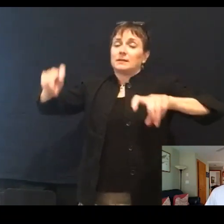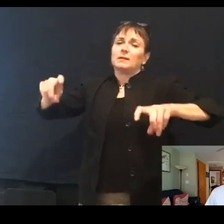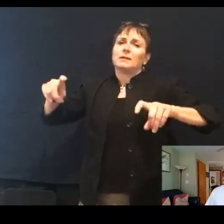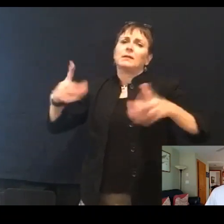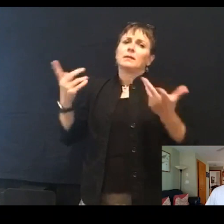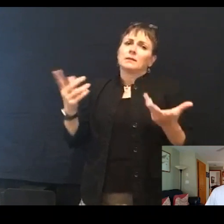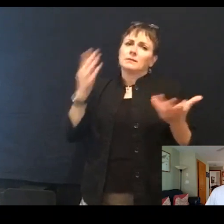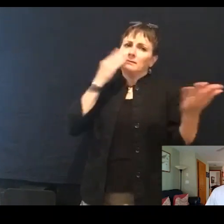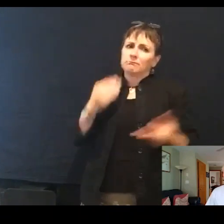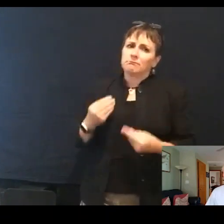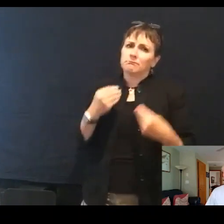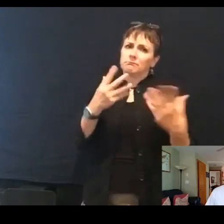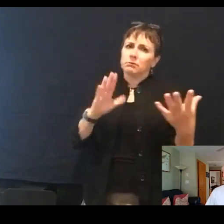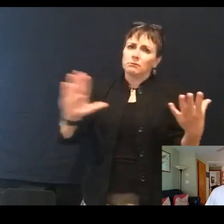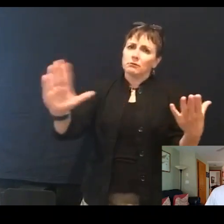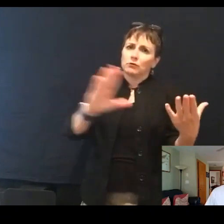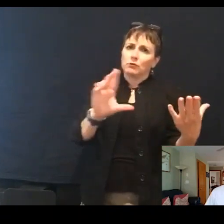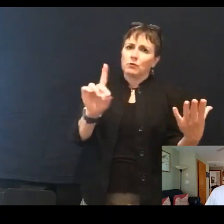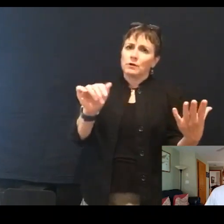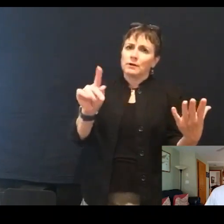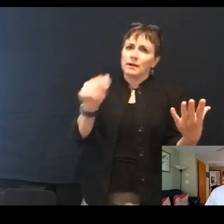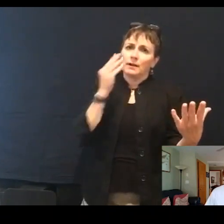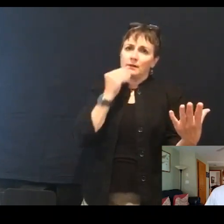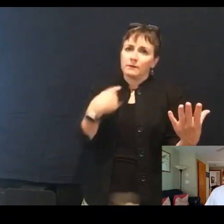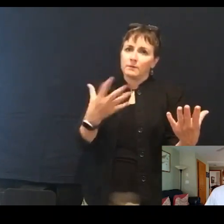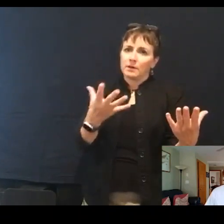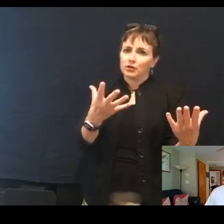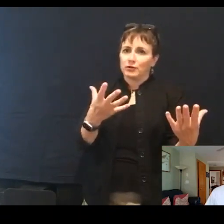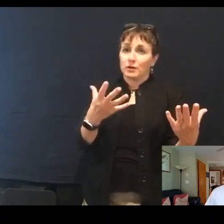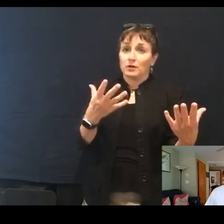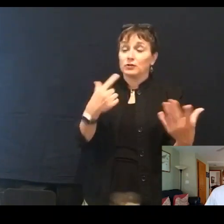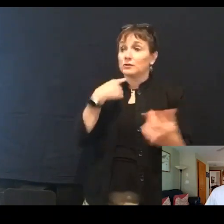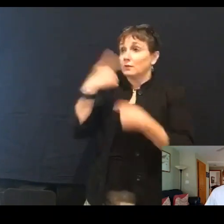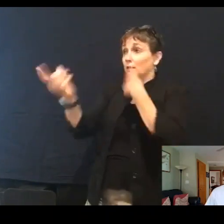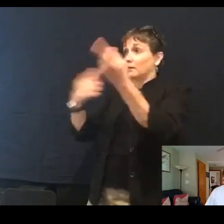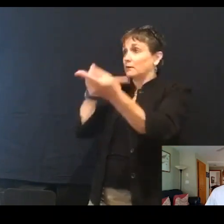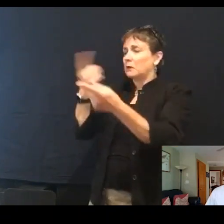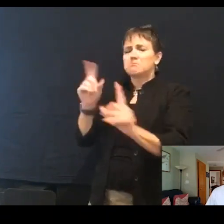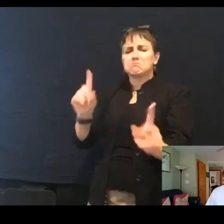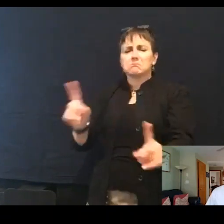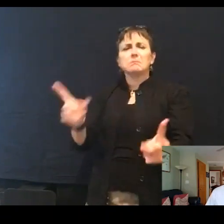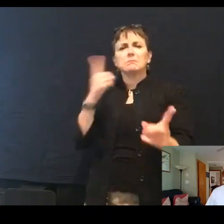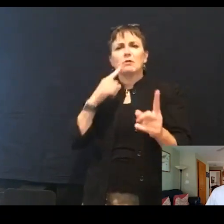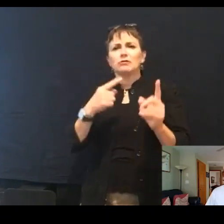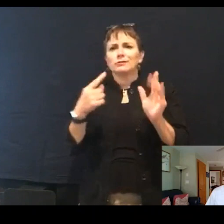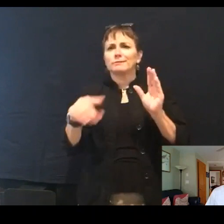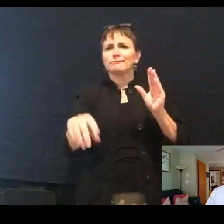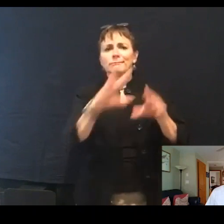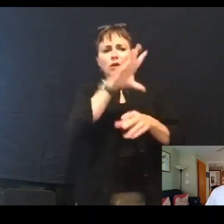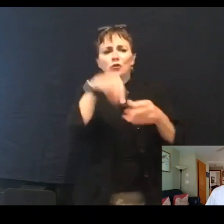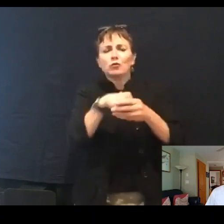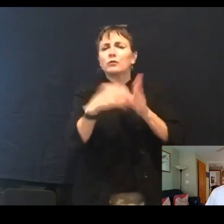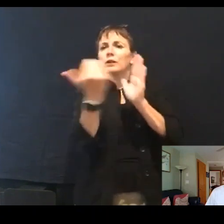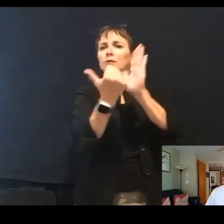And the best way to share data is through patient registries. They help to share the data responsibly.